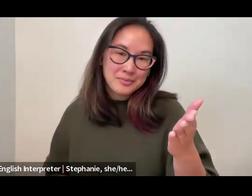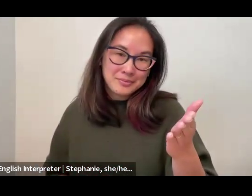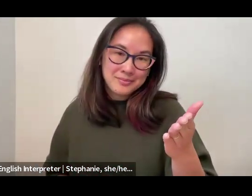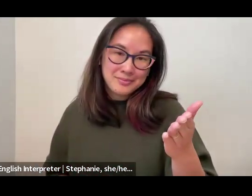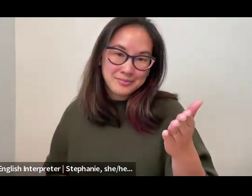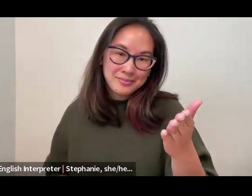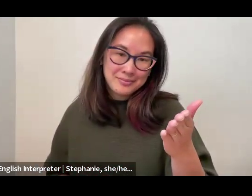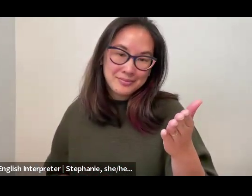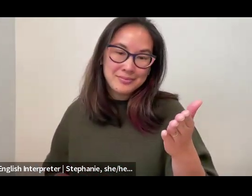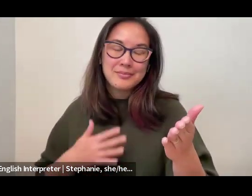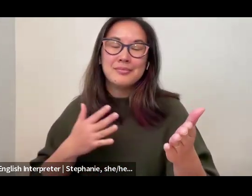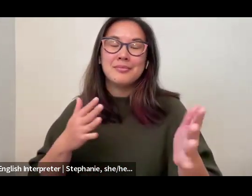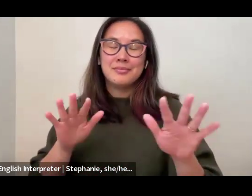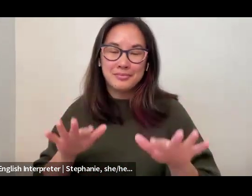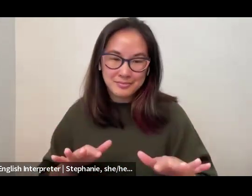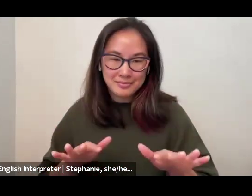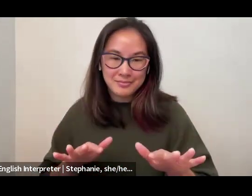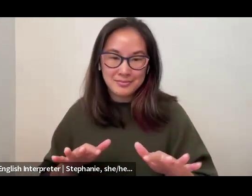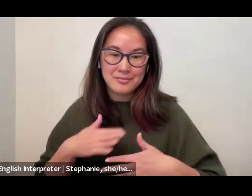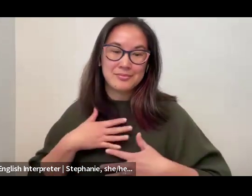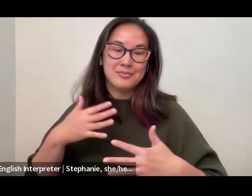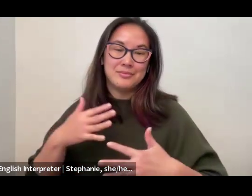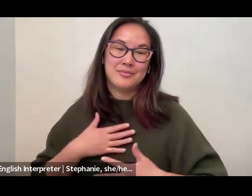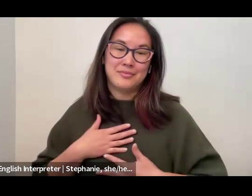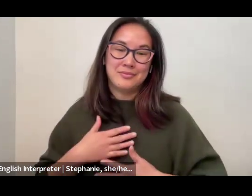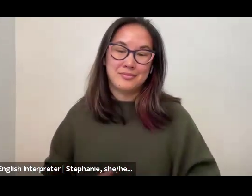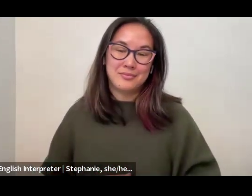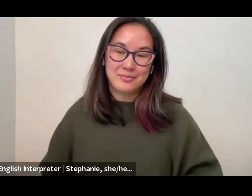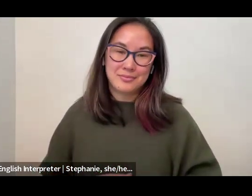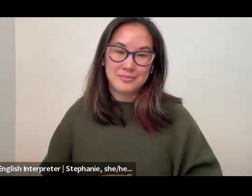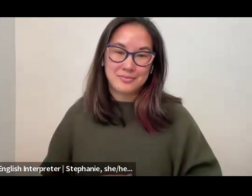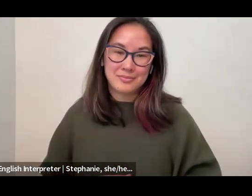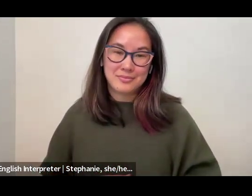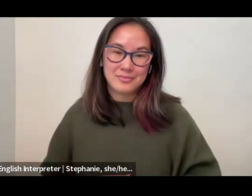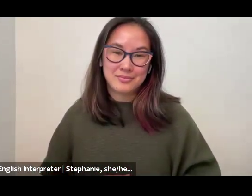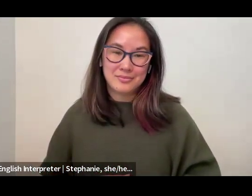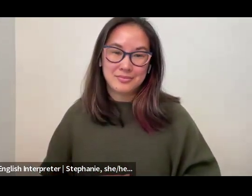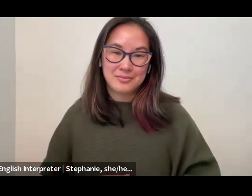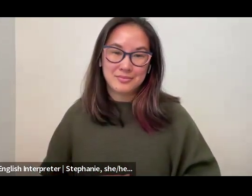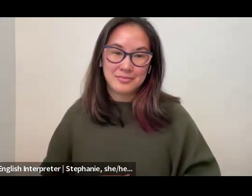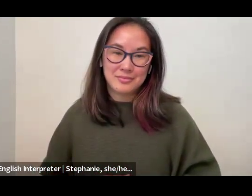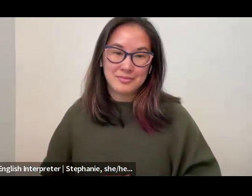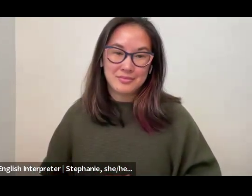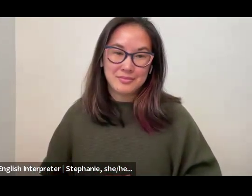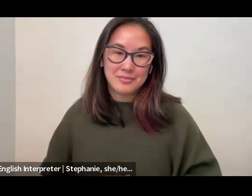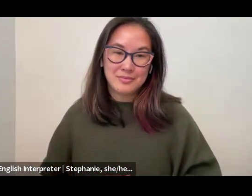And relax. Take a breath. Nicely done. Round two.